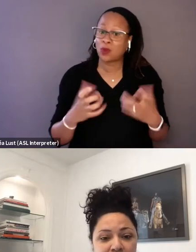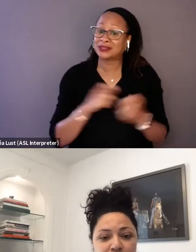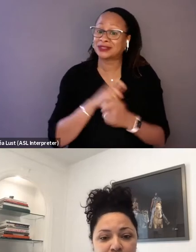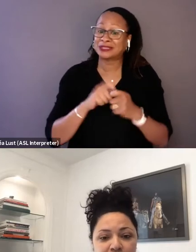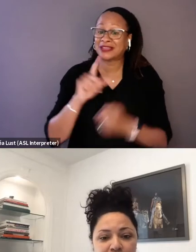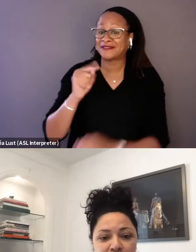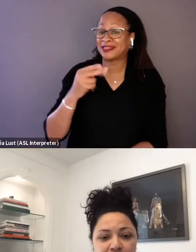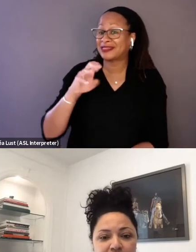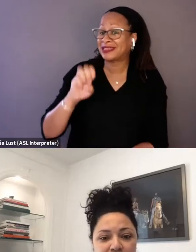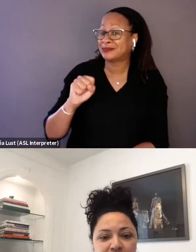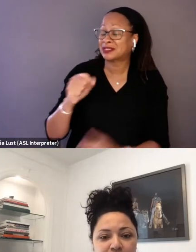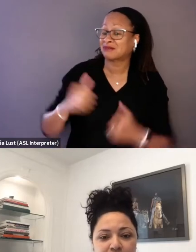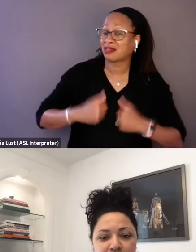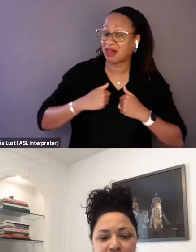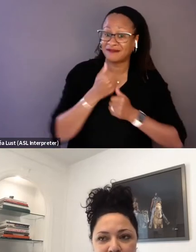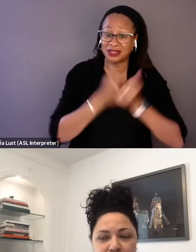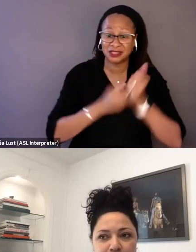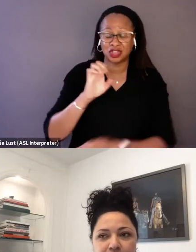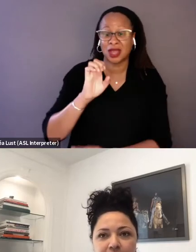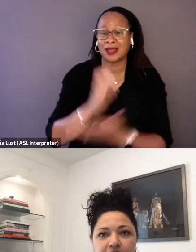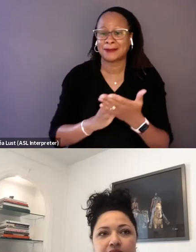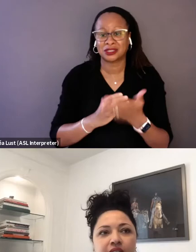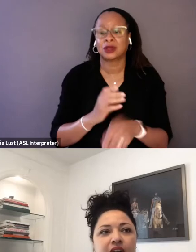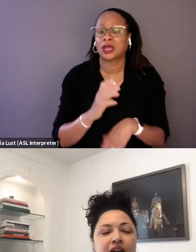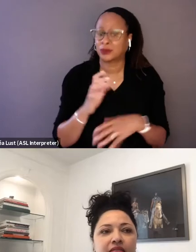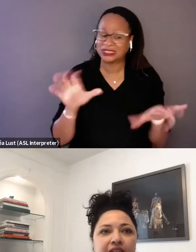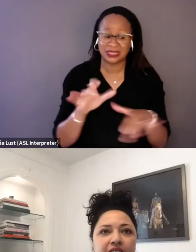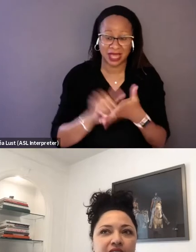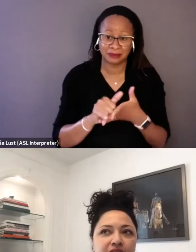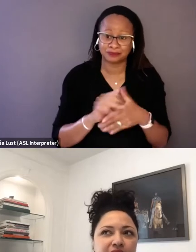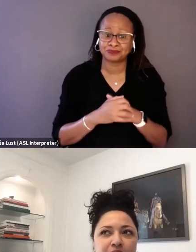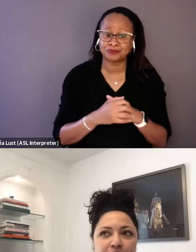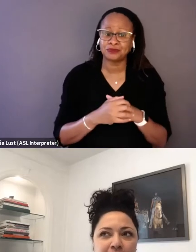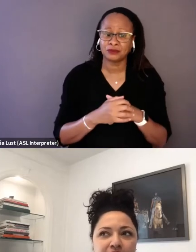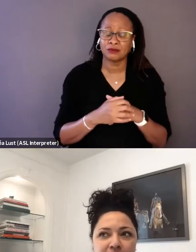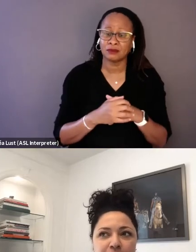at each episode and I think we definitely pulled that off and that I think one of the main things